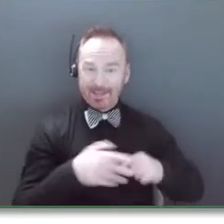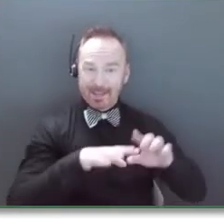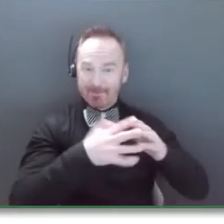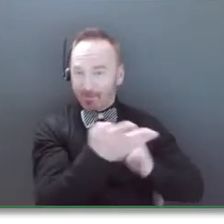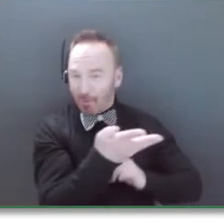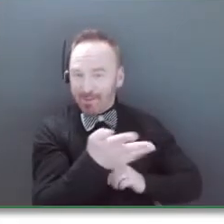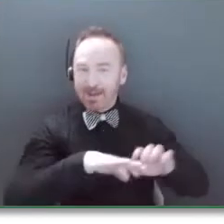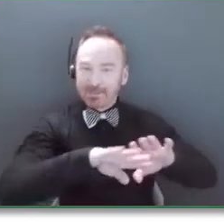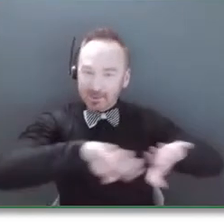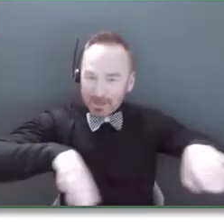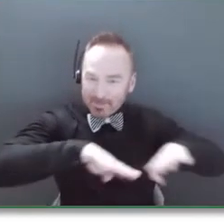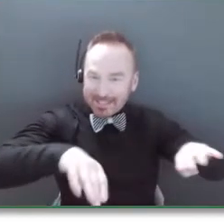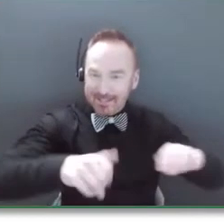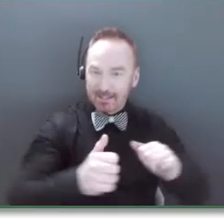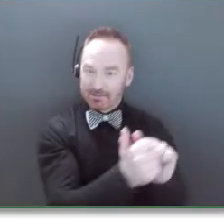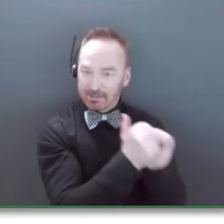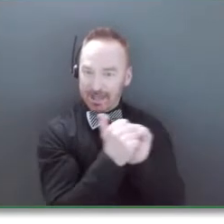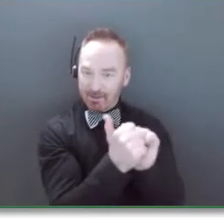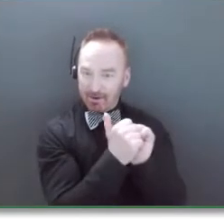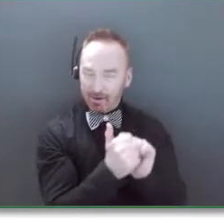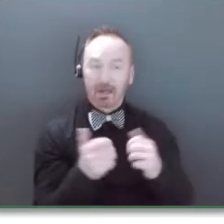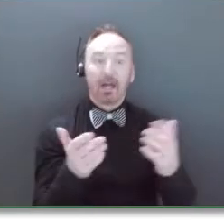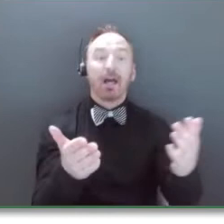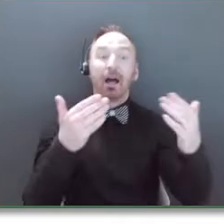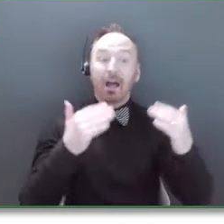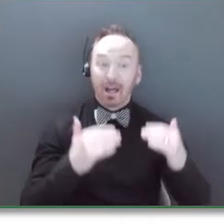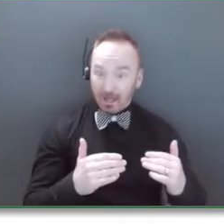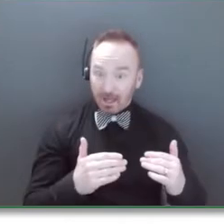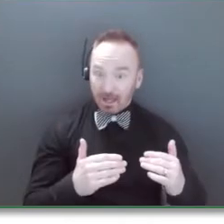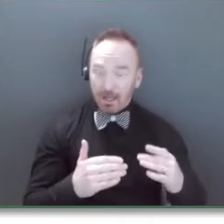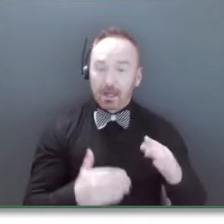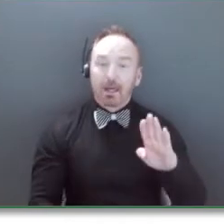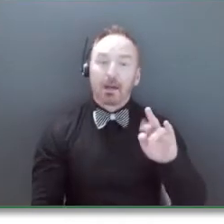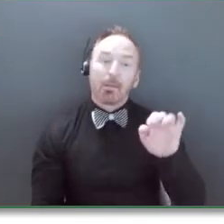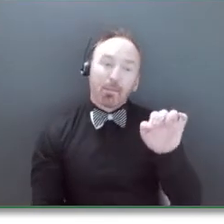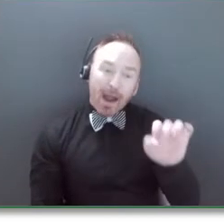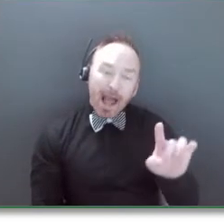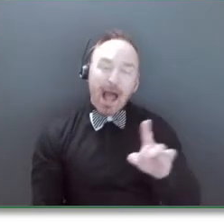In addition you know he very much relished the quiet moments of of